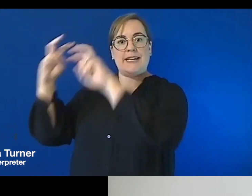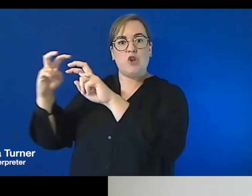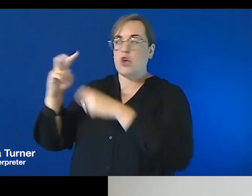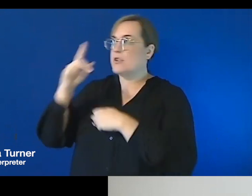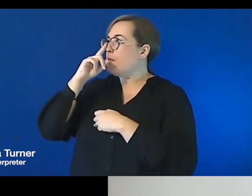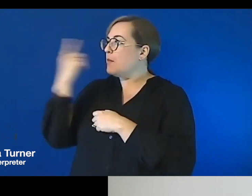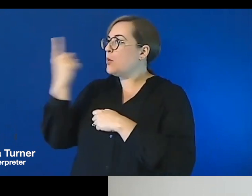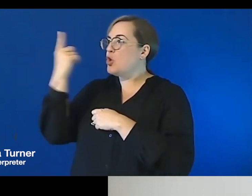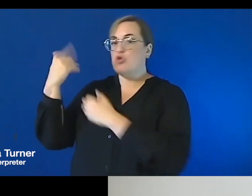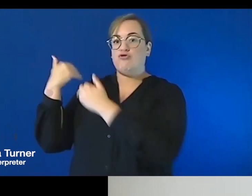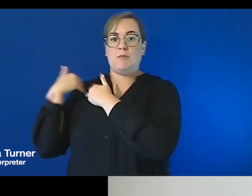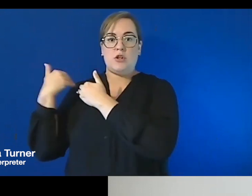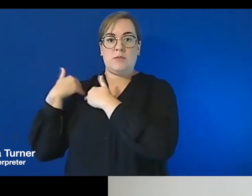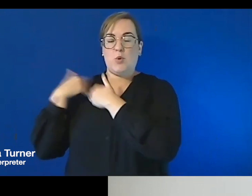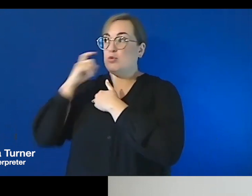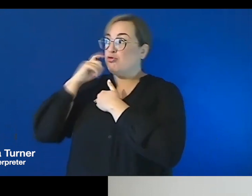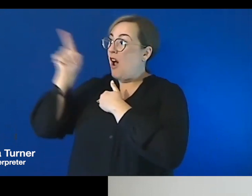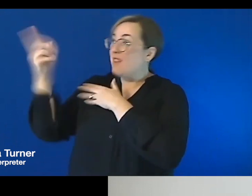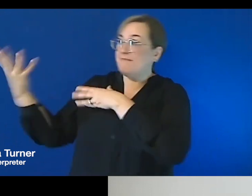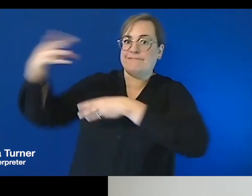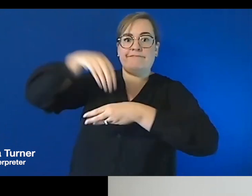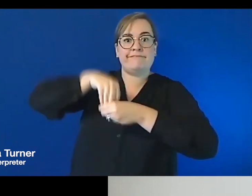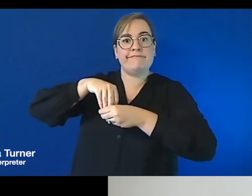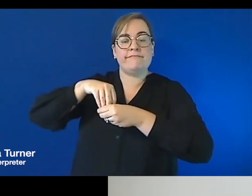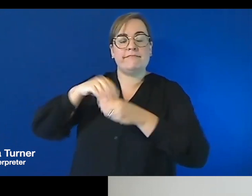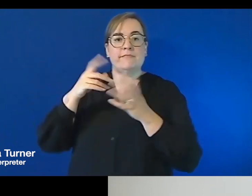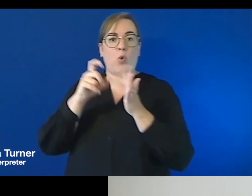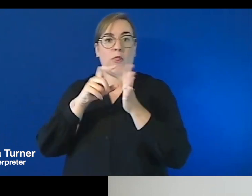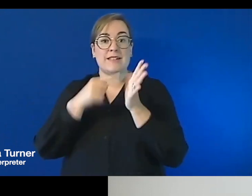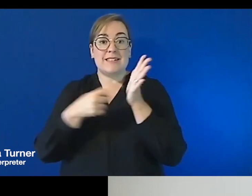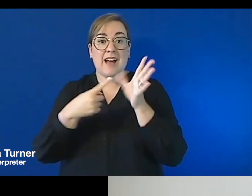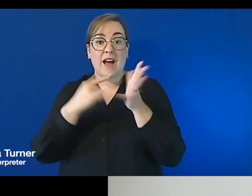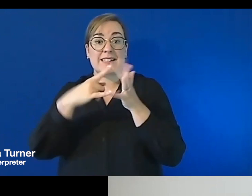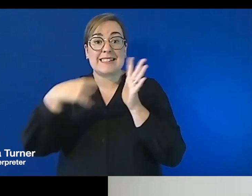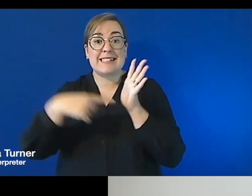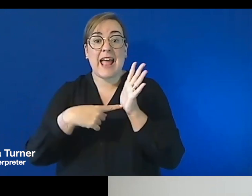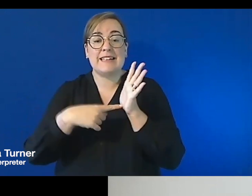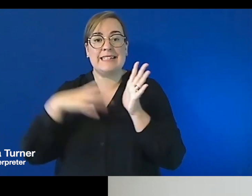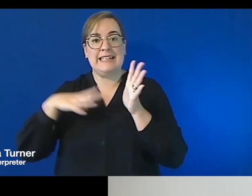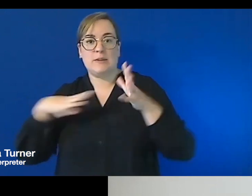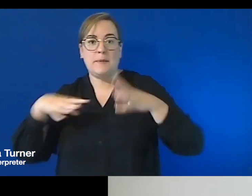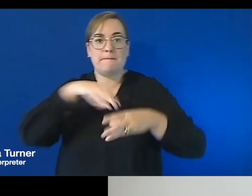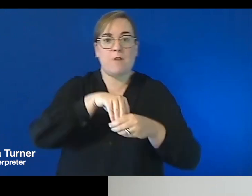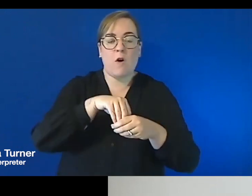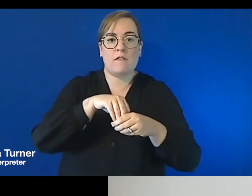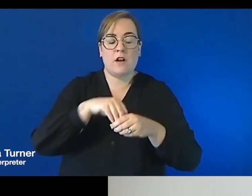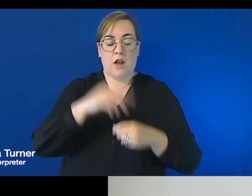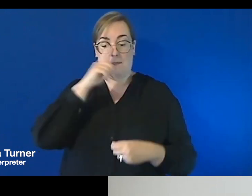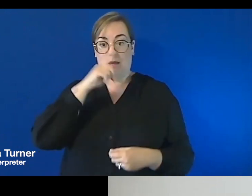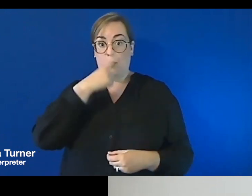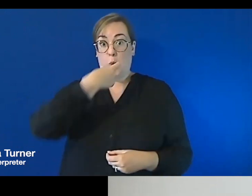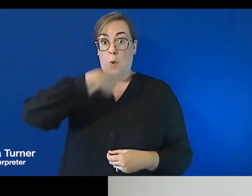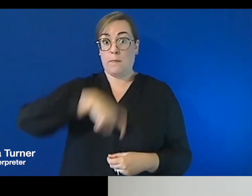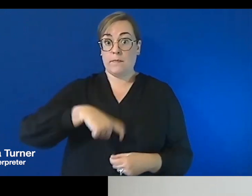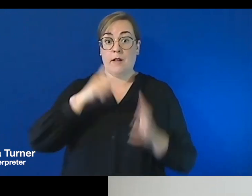dealing with data sets, and people who actually consumers, patients. I'm a patient, I'm dealing